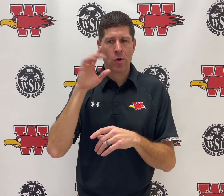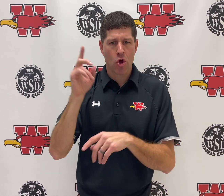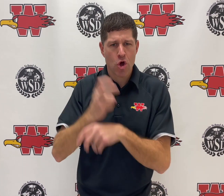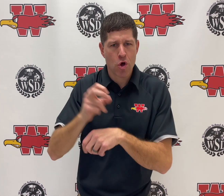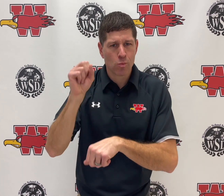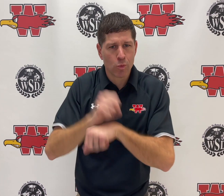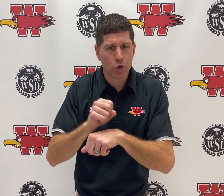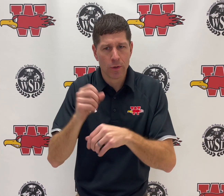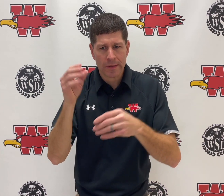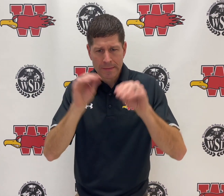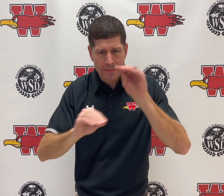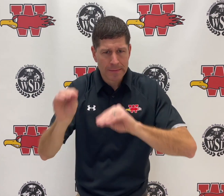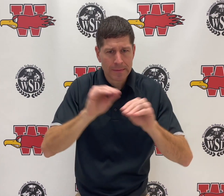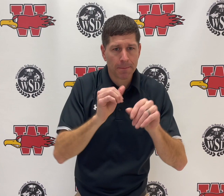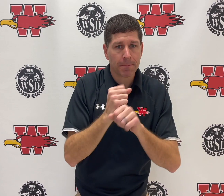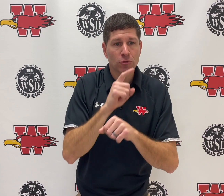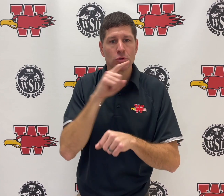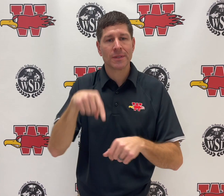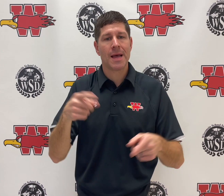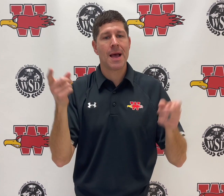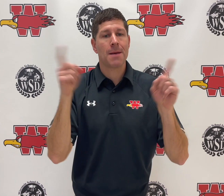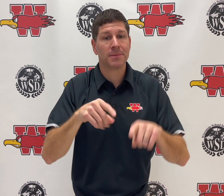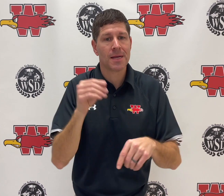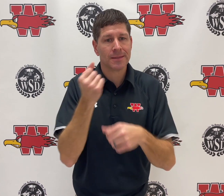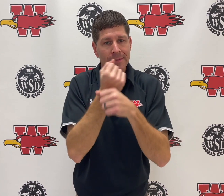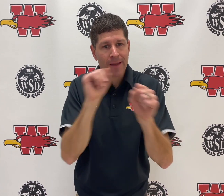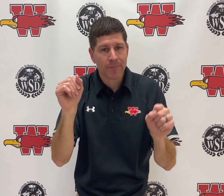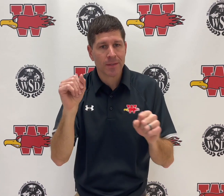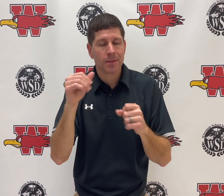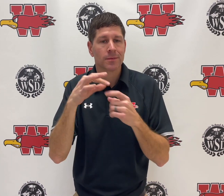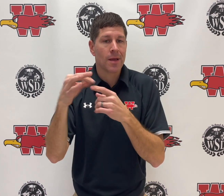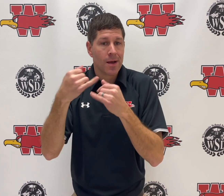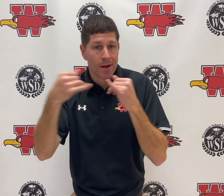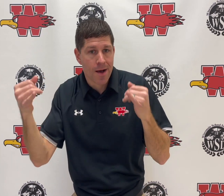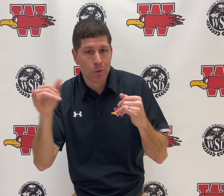for their hard work in putting this all together and making sure it could happen.